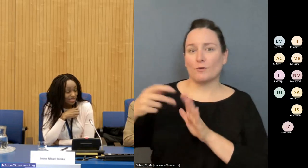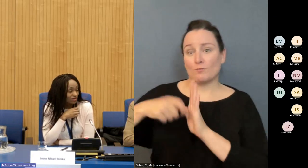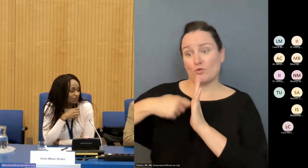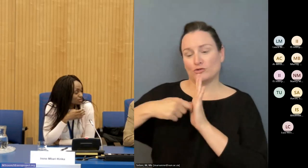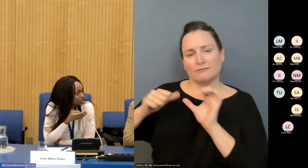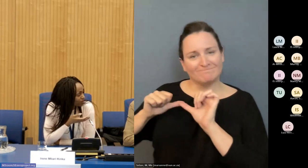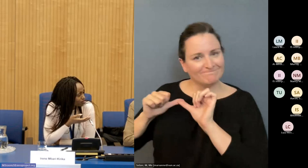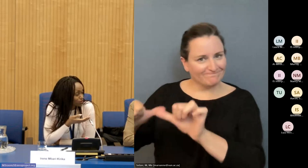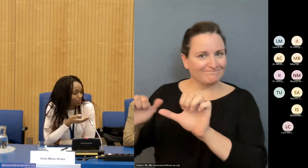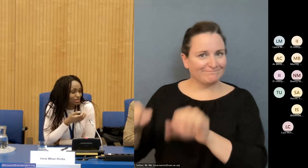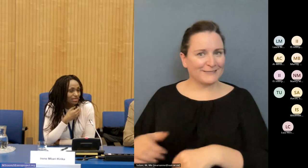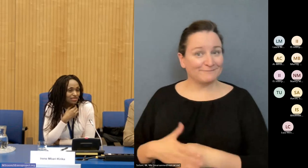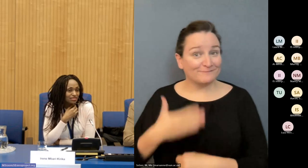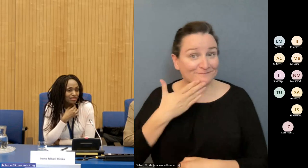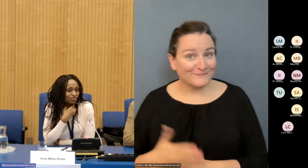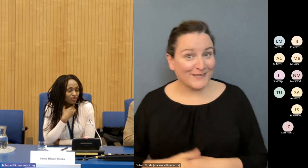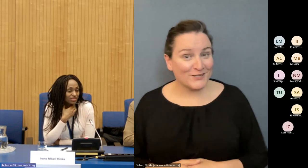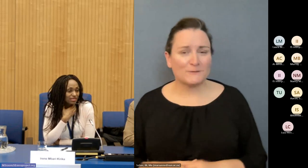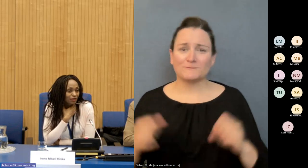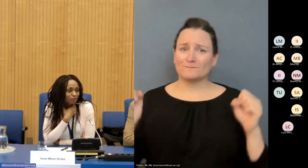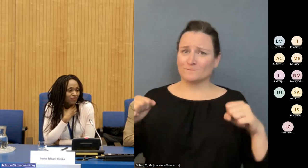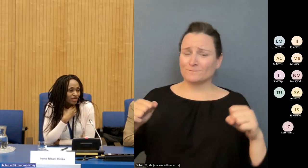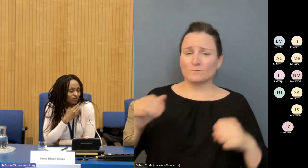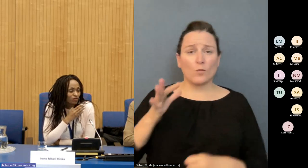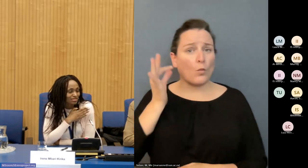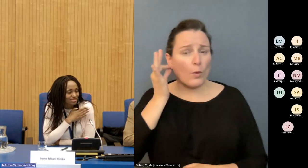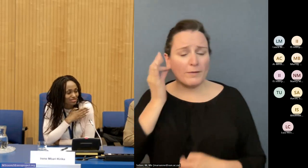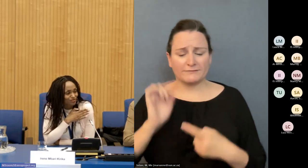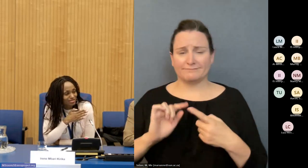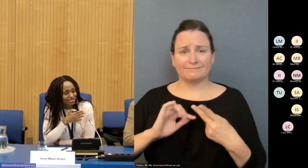that, and of course the power of imminent girls in the community. These are different